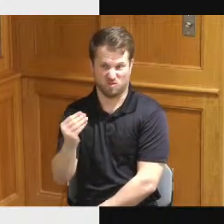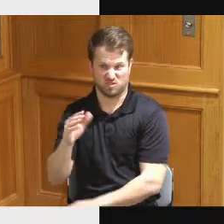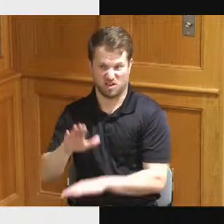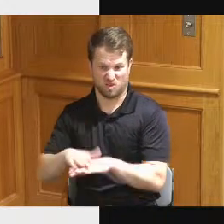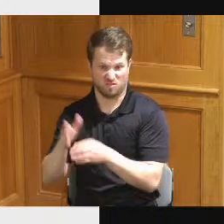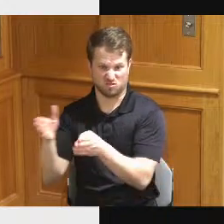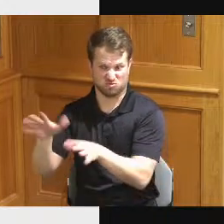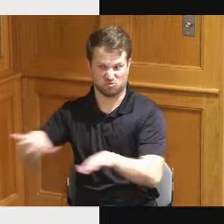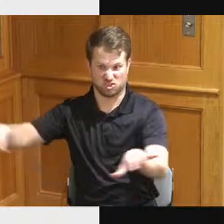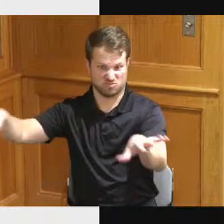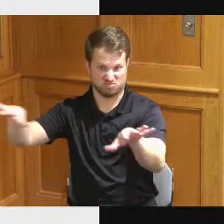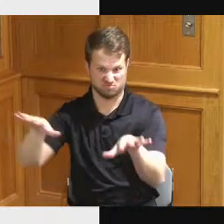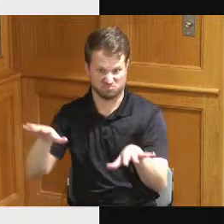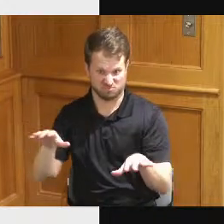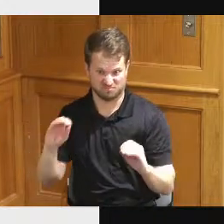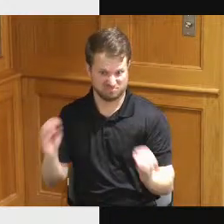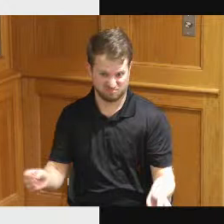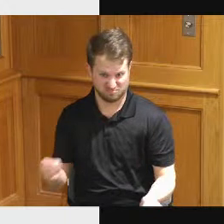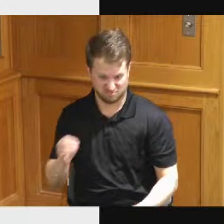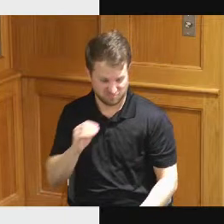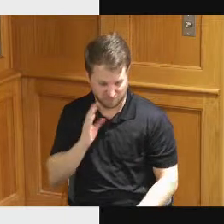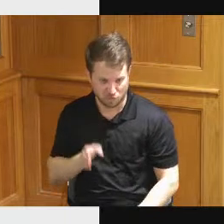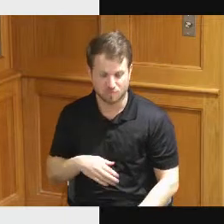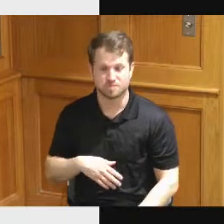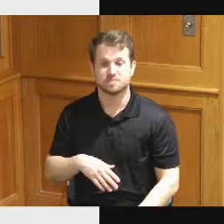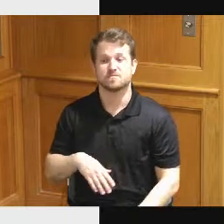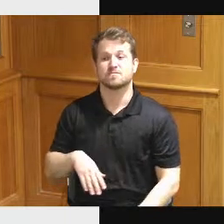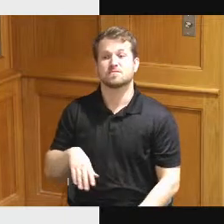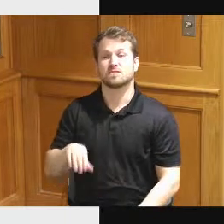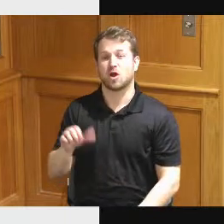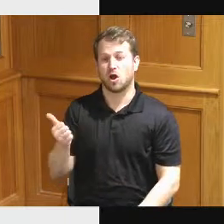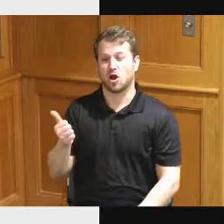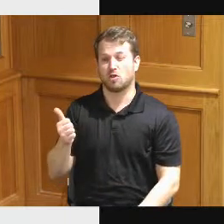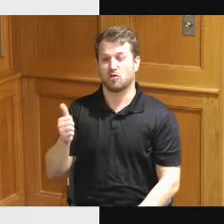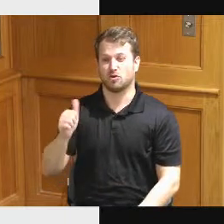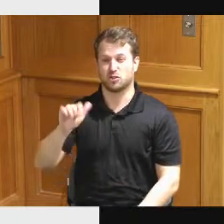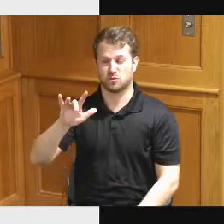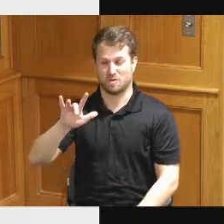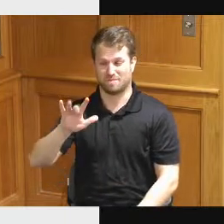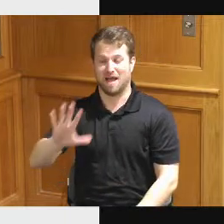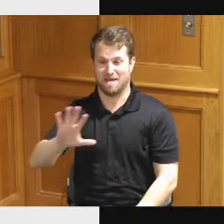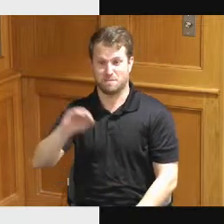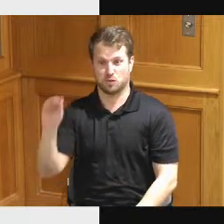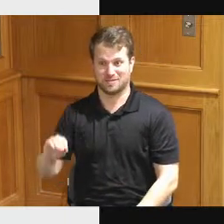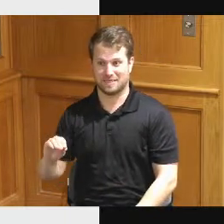There is five percent that exclusively stays on the street and then there's ten percent